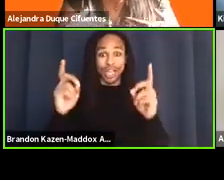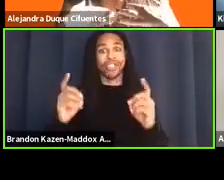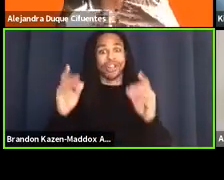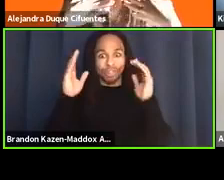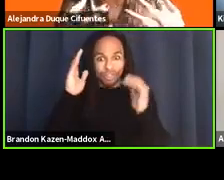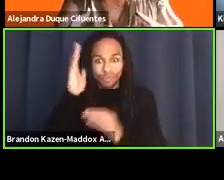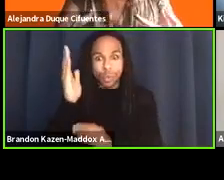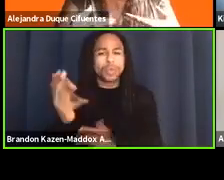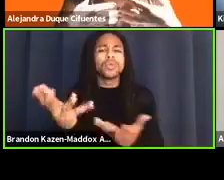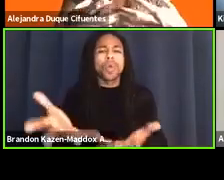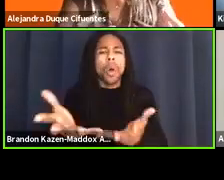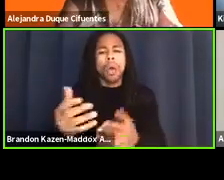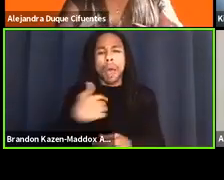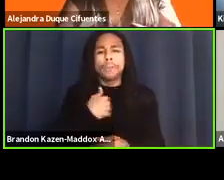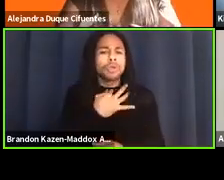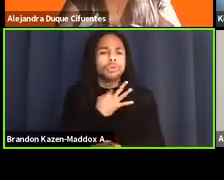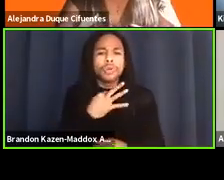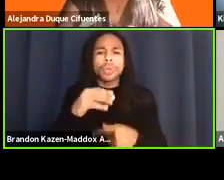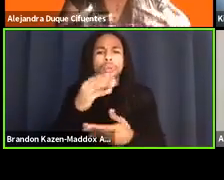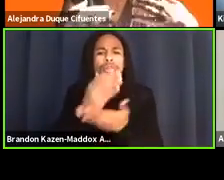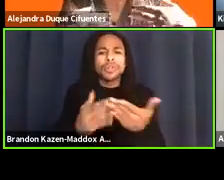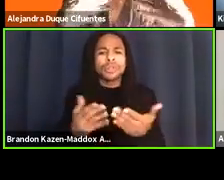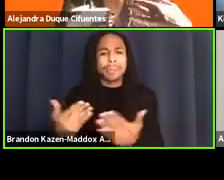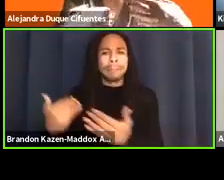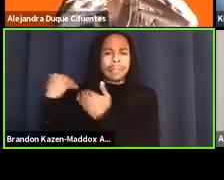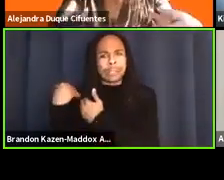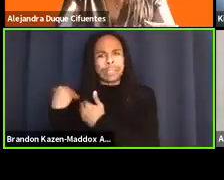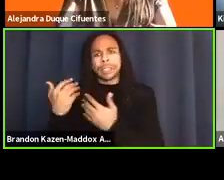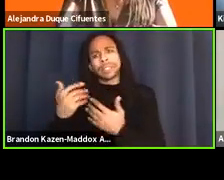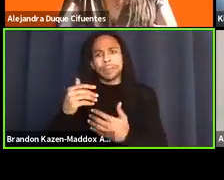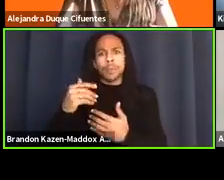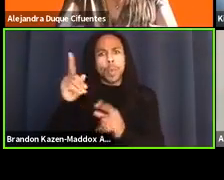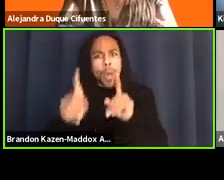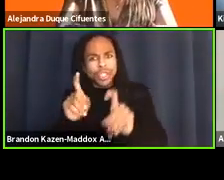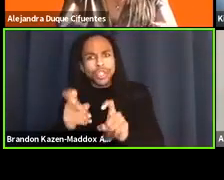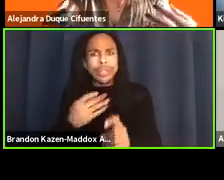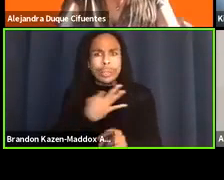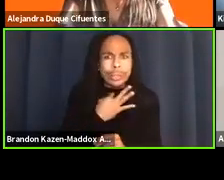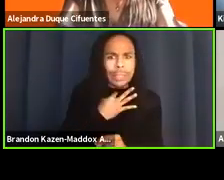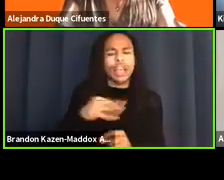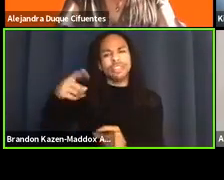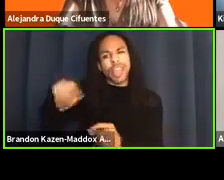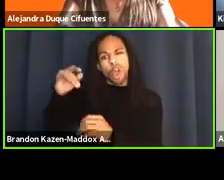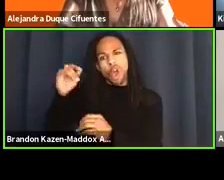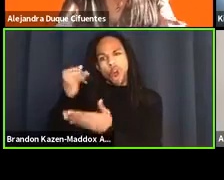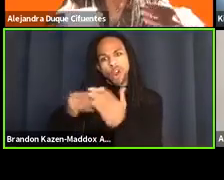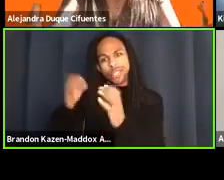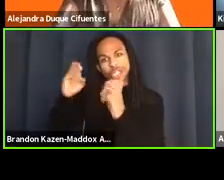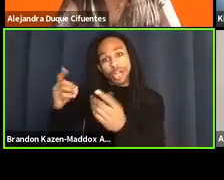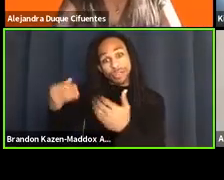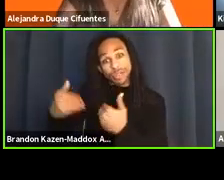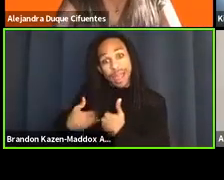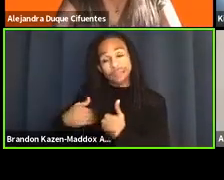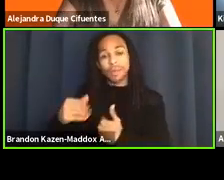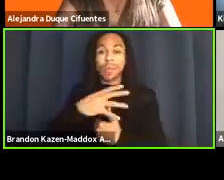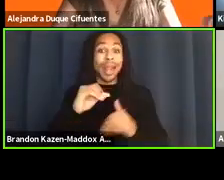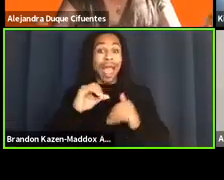access. I feel like what follows after this moment once we're able to get back into